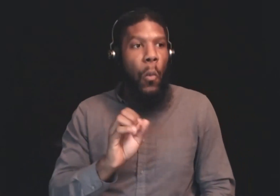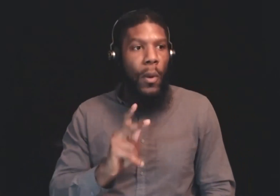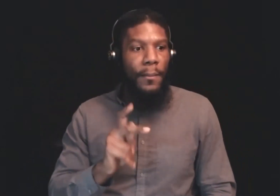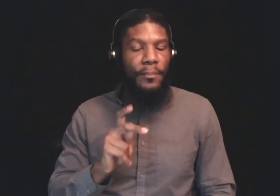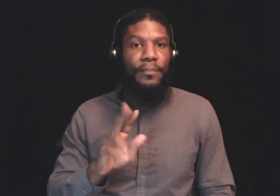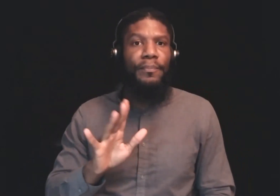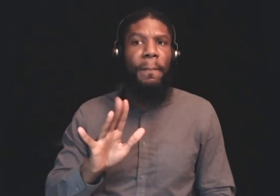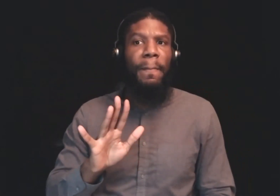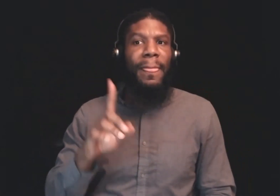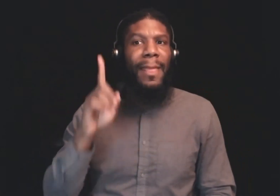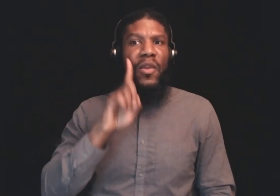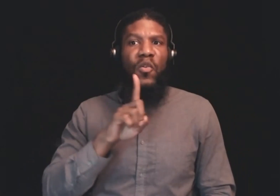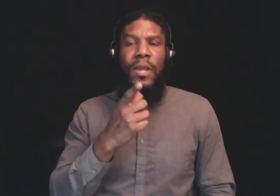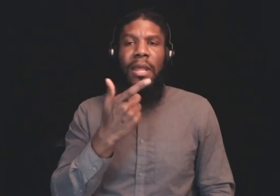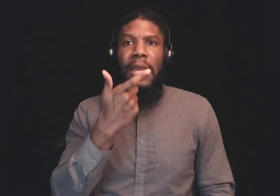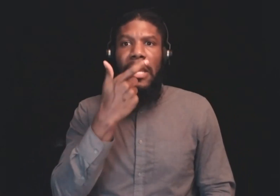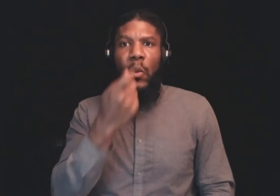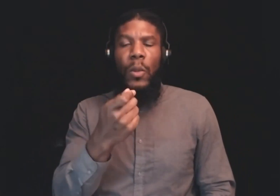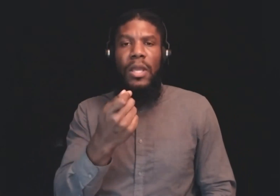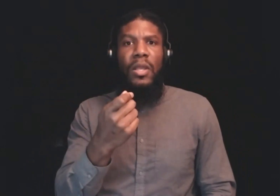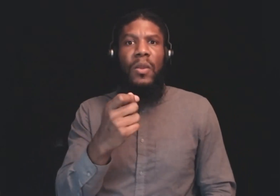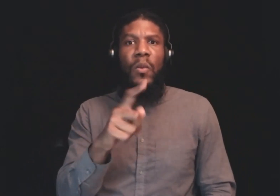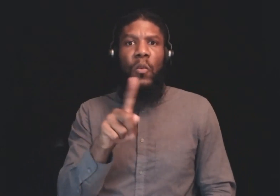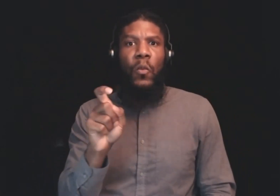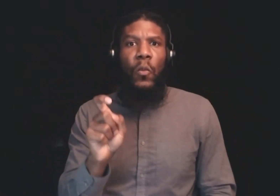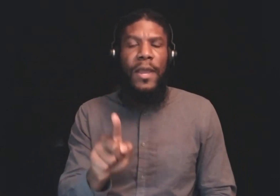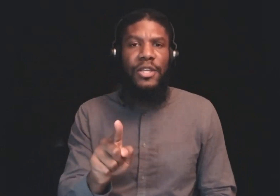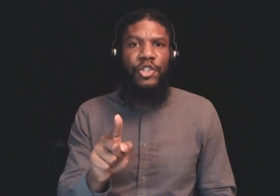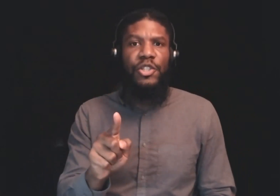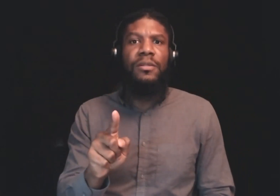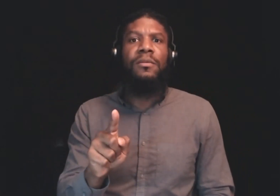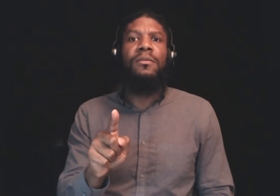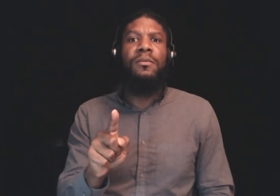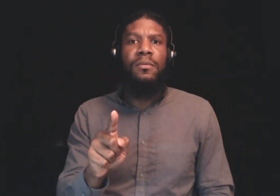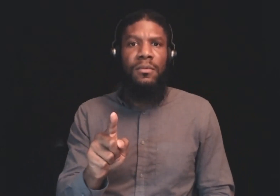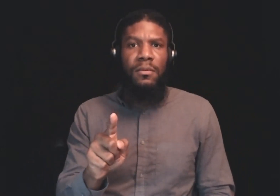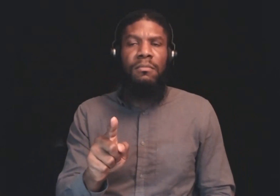think this is a super interesting question because I think it is like a for better and for worse,